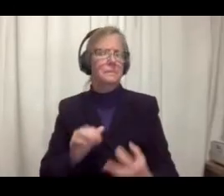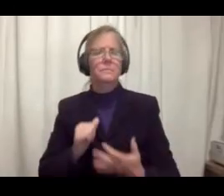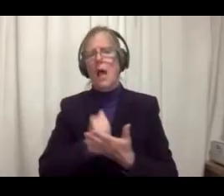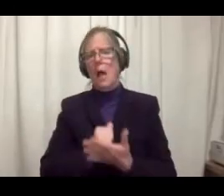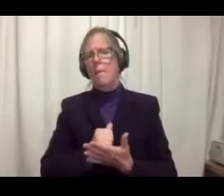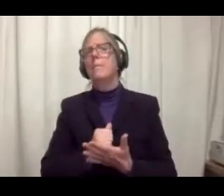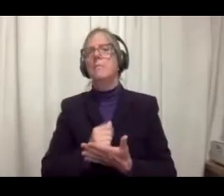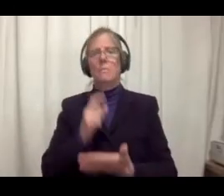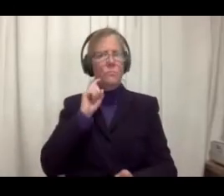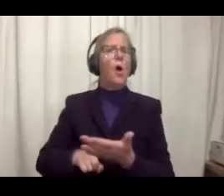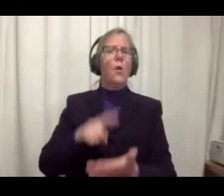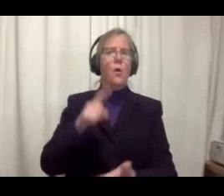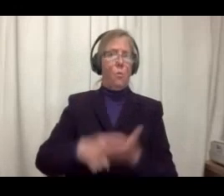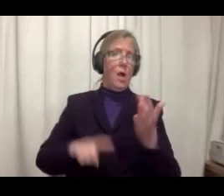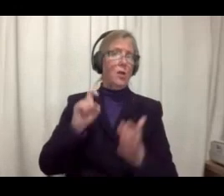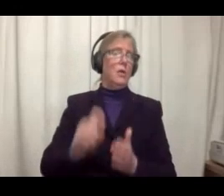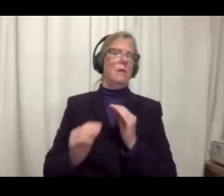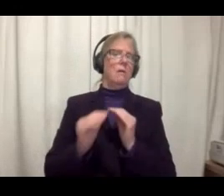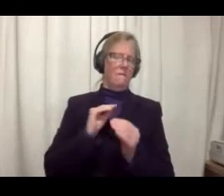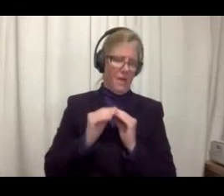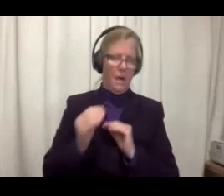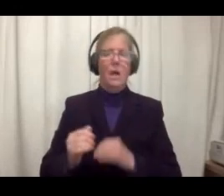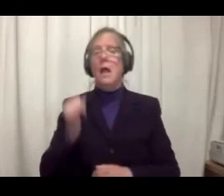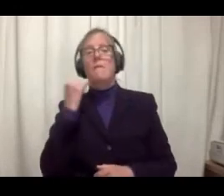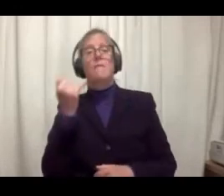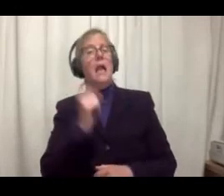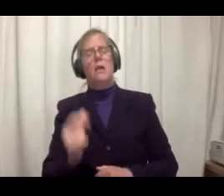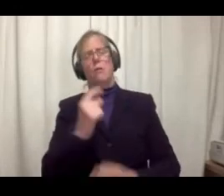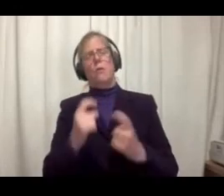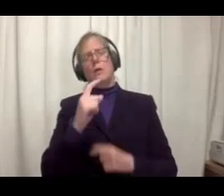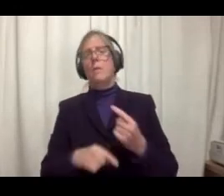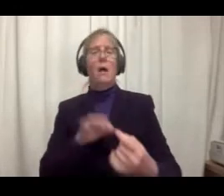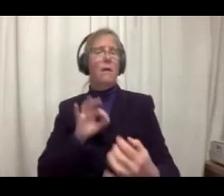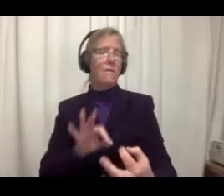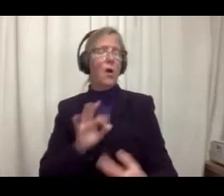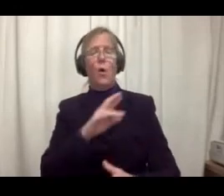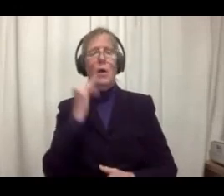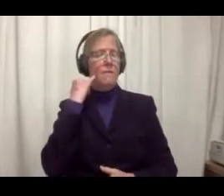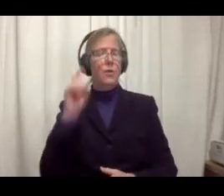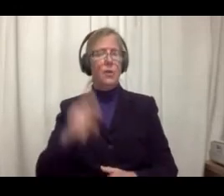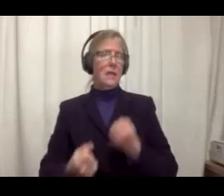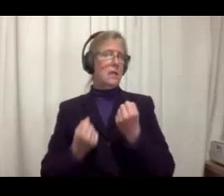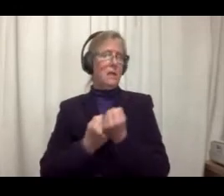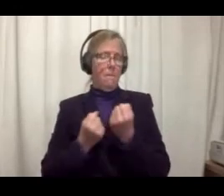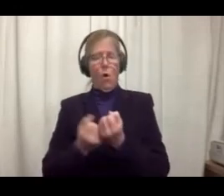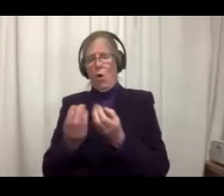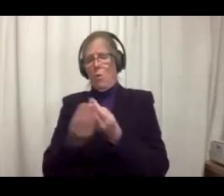If there are questions about the feedback or if support is needed to resolve accessibility issues,